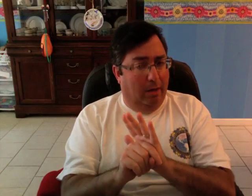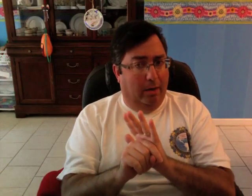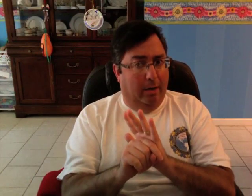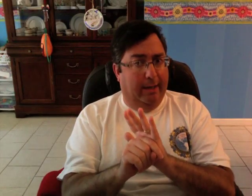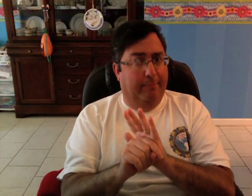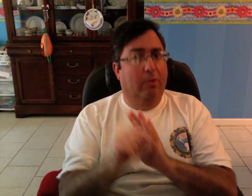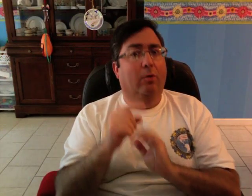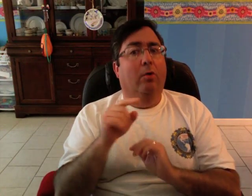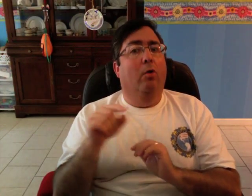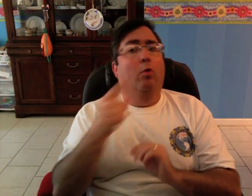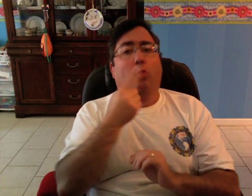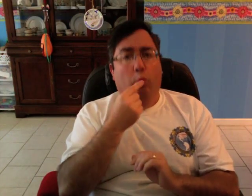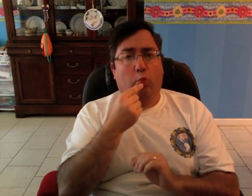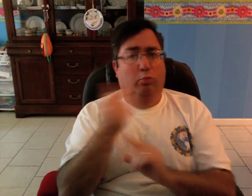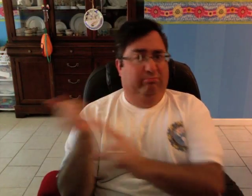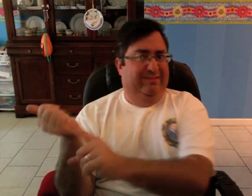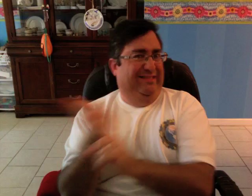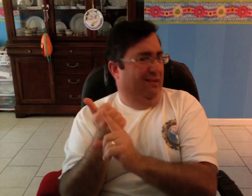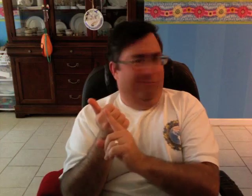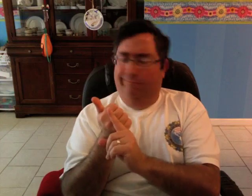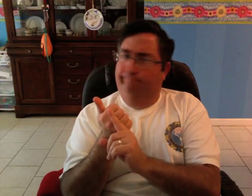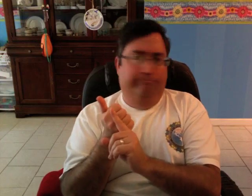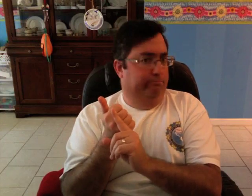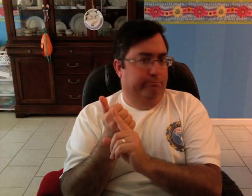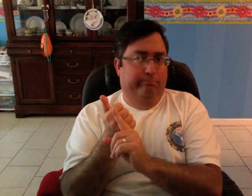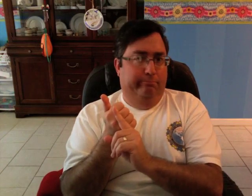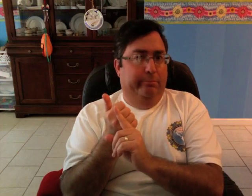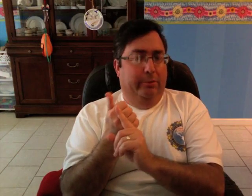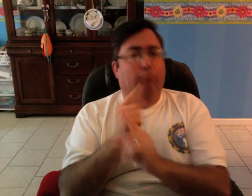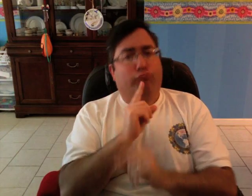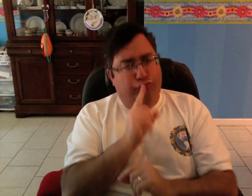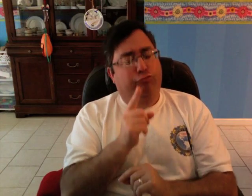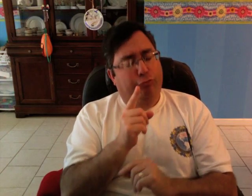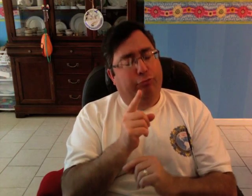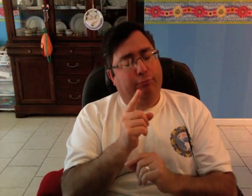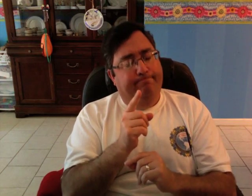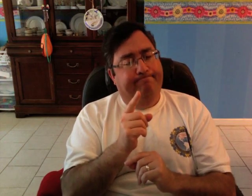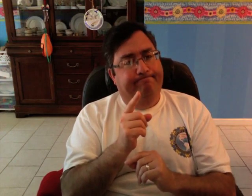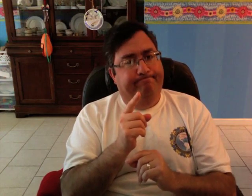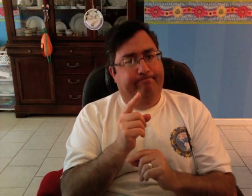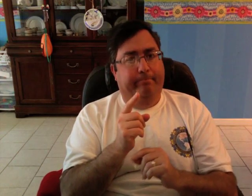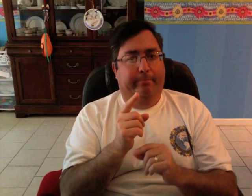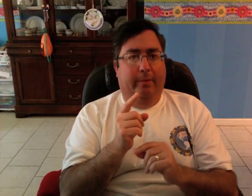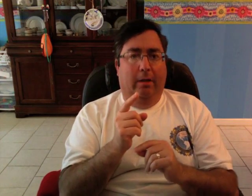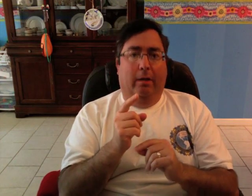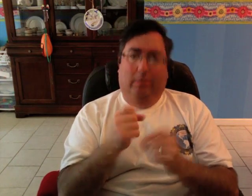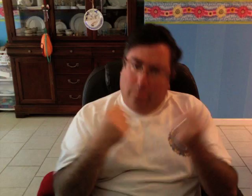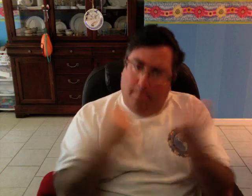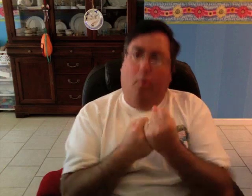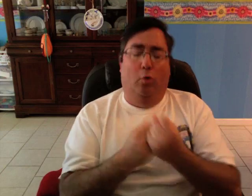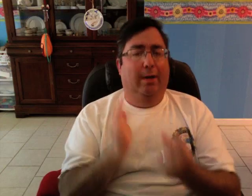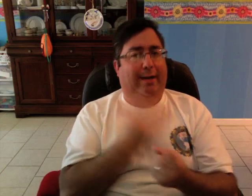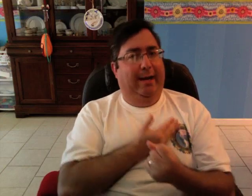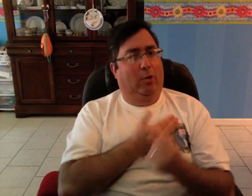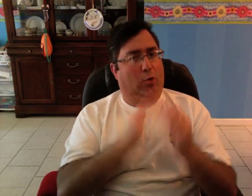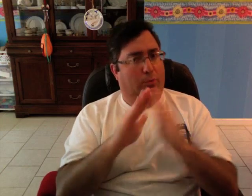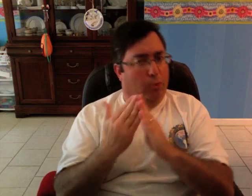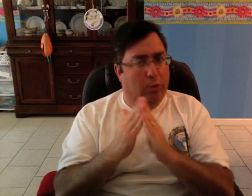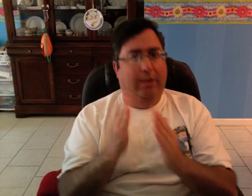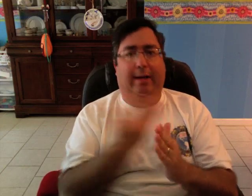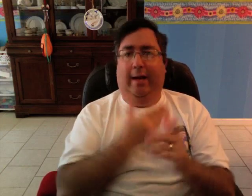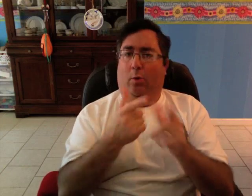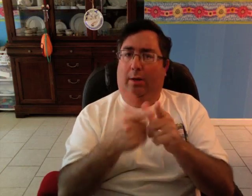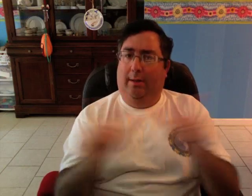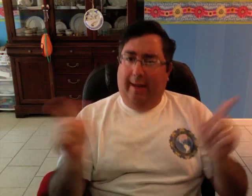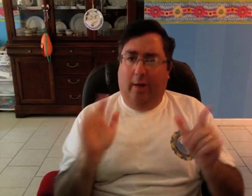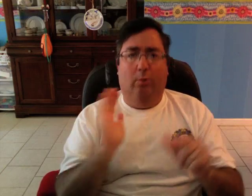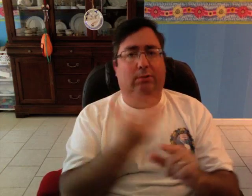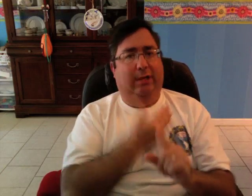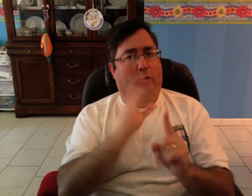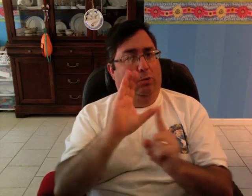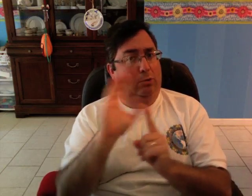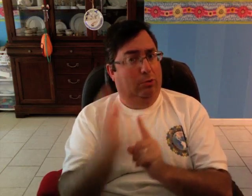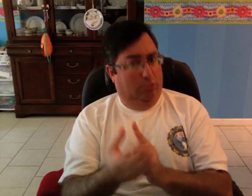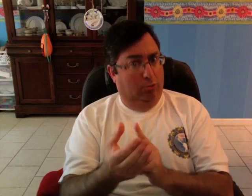I speak of those who do support our community, language and culture.